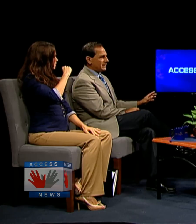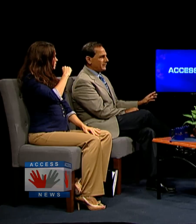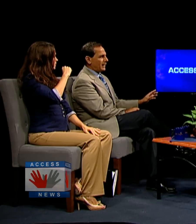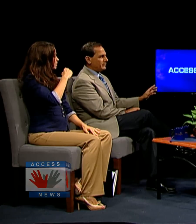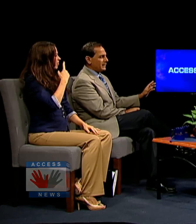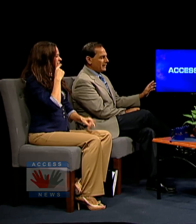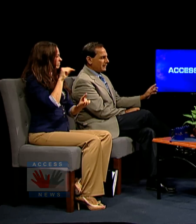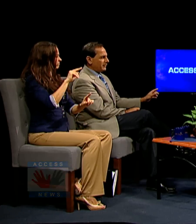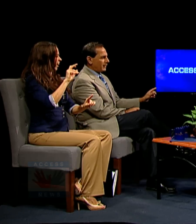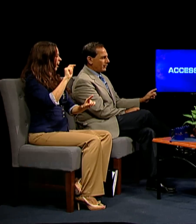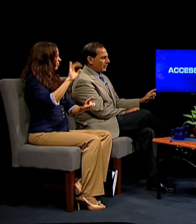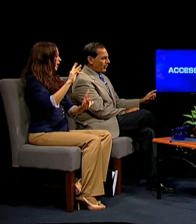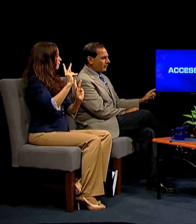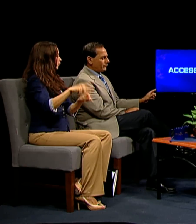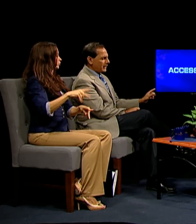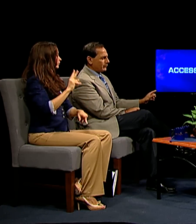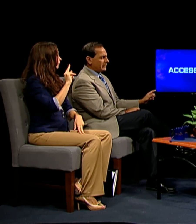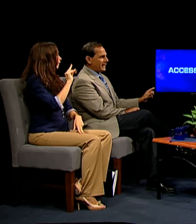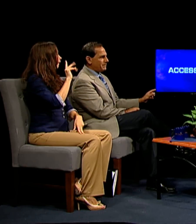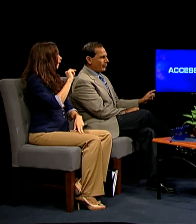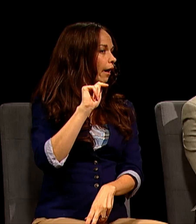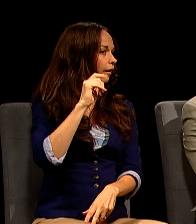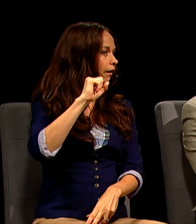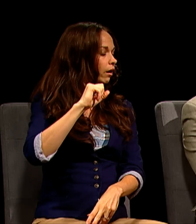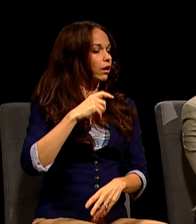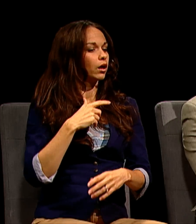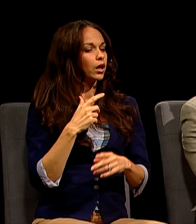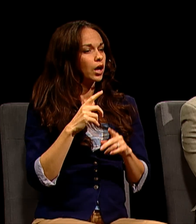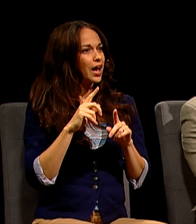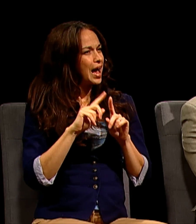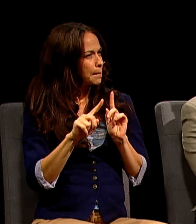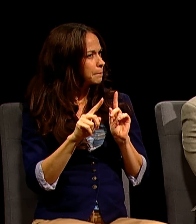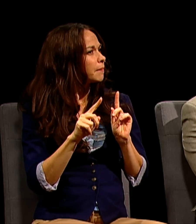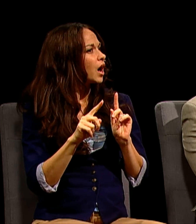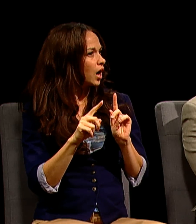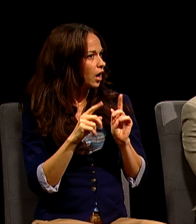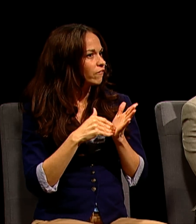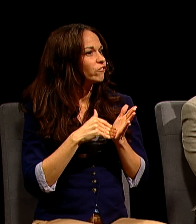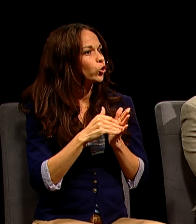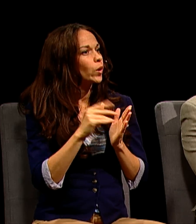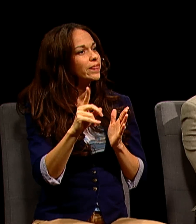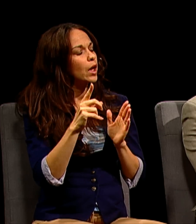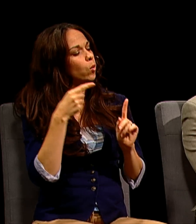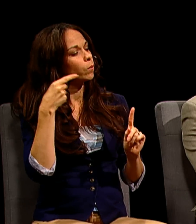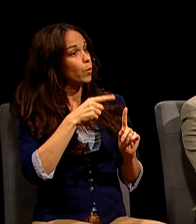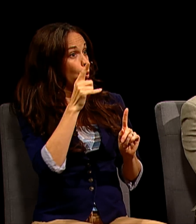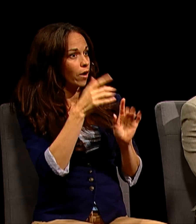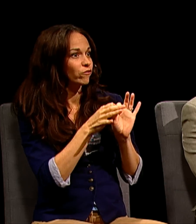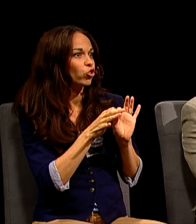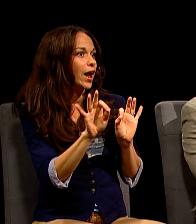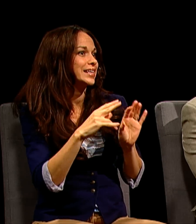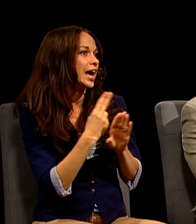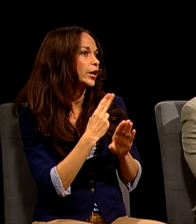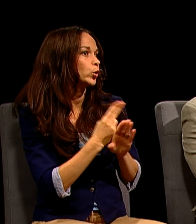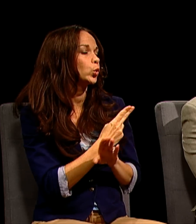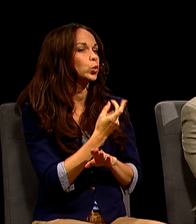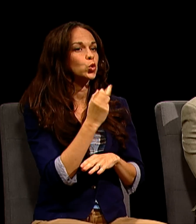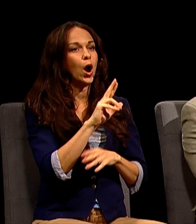sometimes, frequently they point out some phrase I used or some sentence or the way I jack supposing.